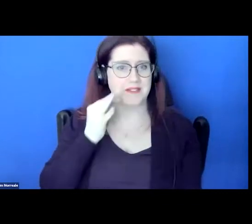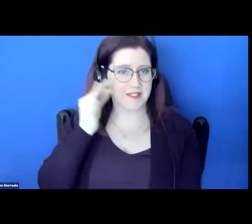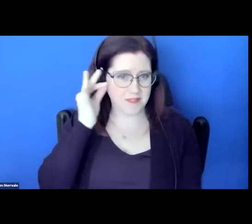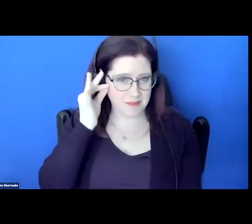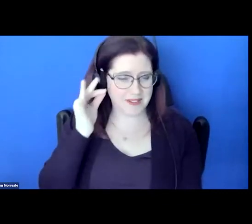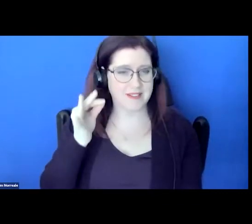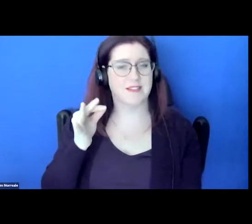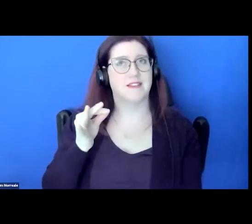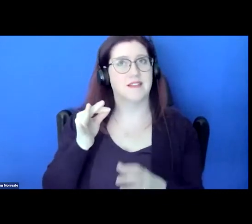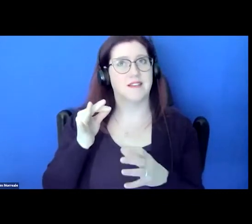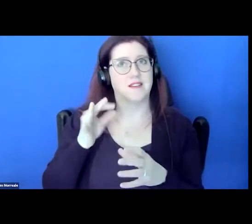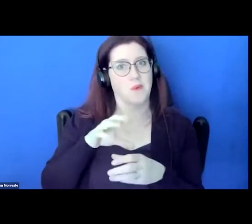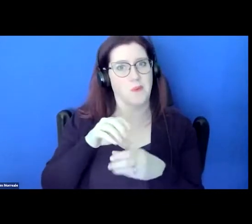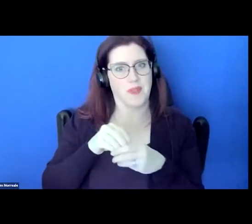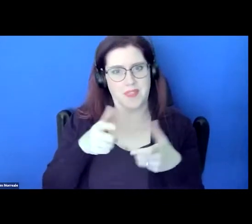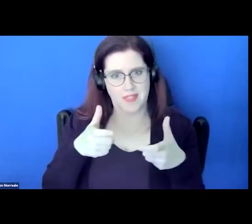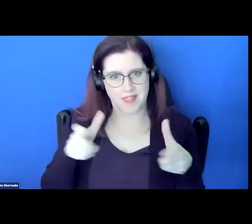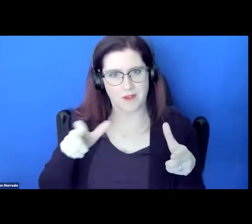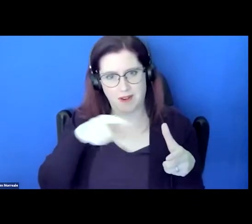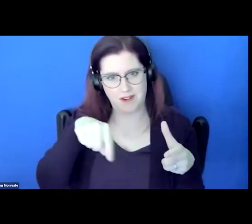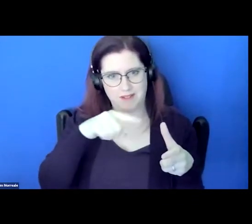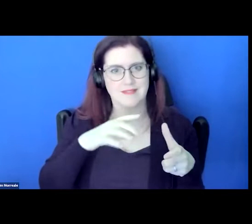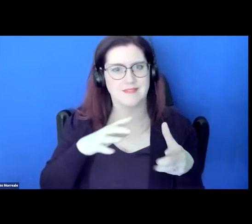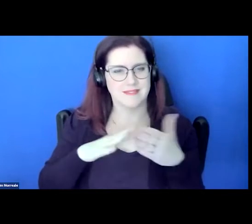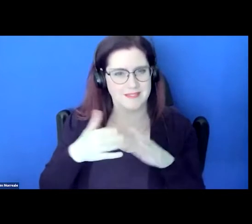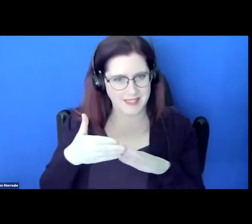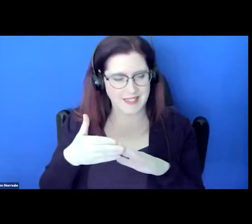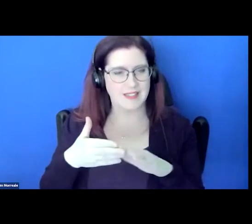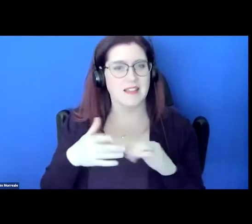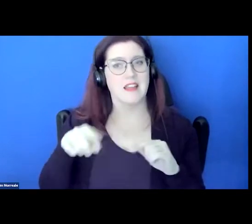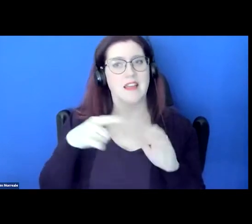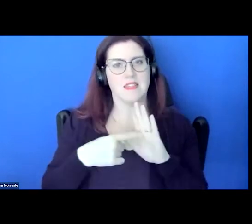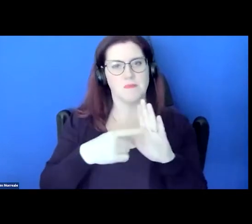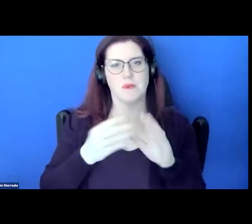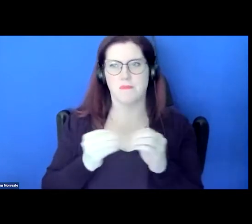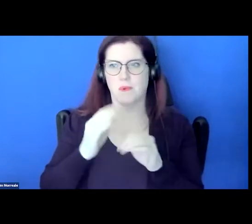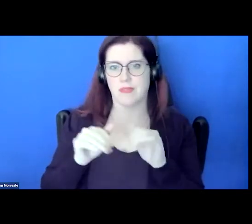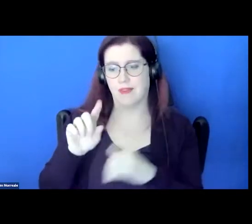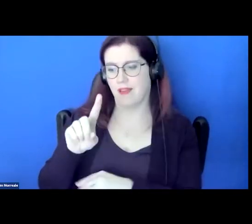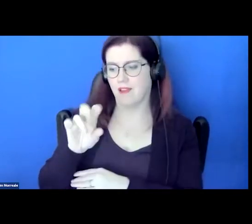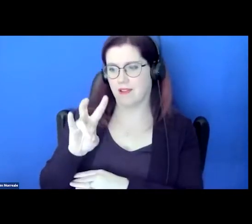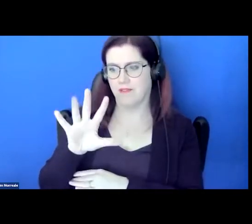within the greater metropolitan area. And they represent over 175 different tribes